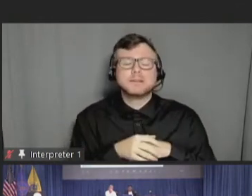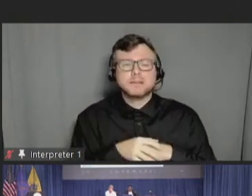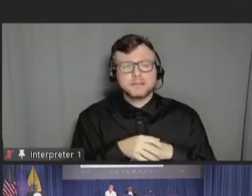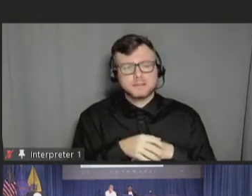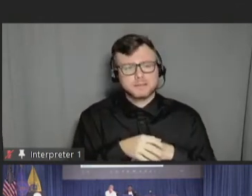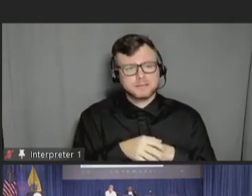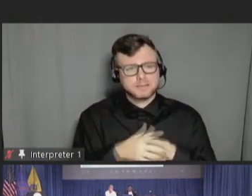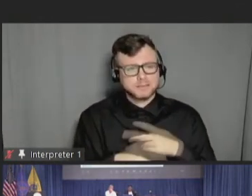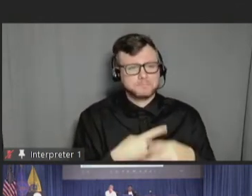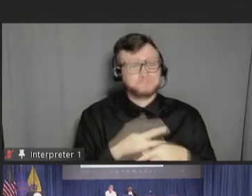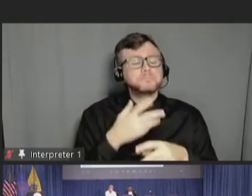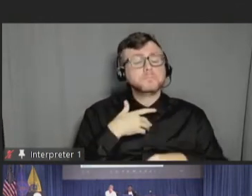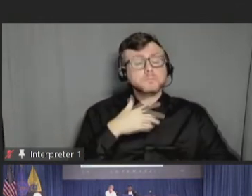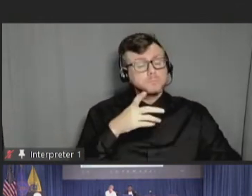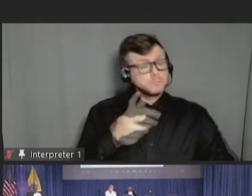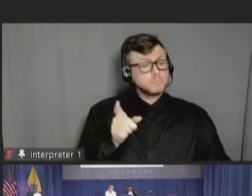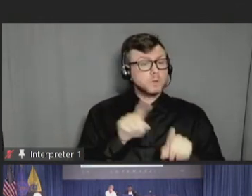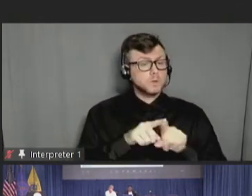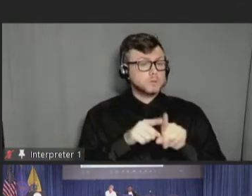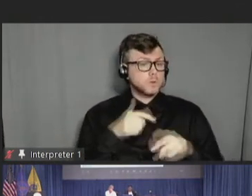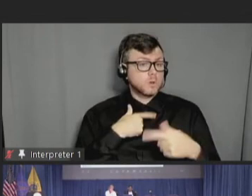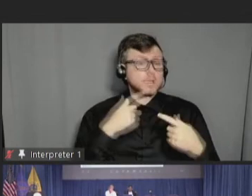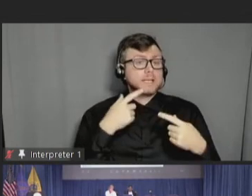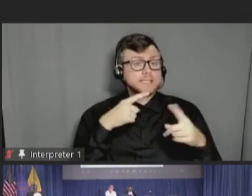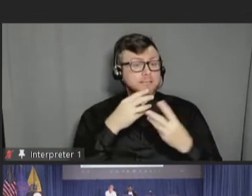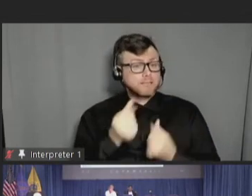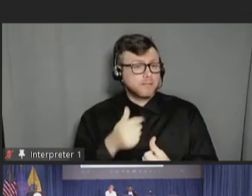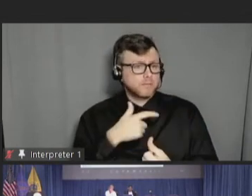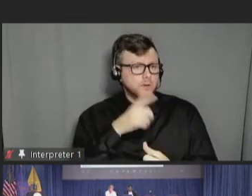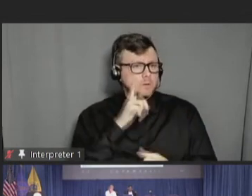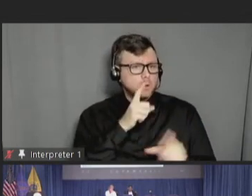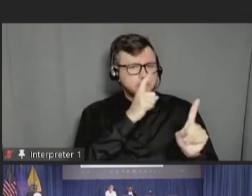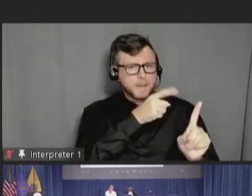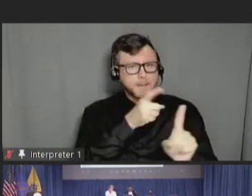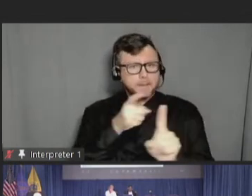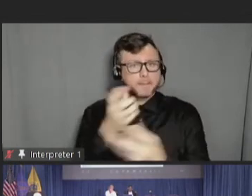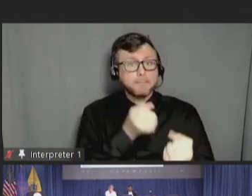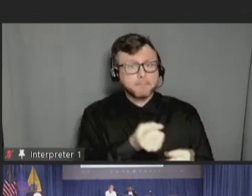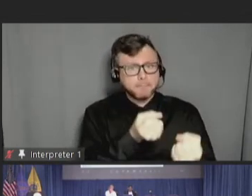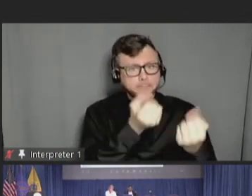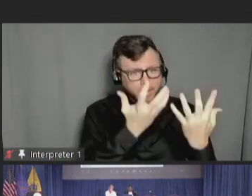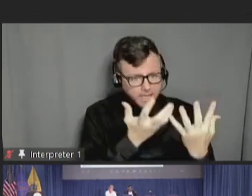So, again, an effective vaccine should target multiple surface-exposed antigens of this